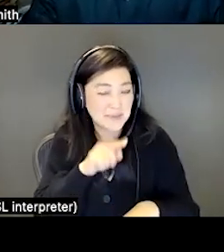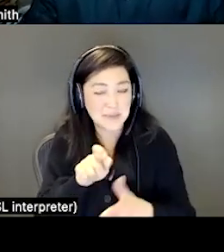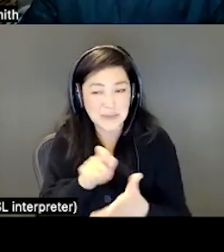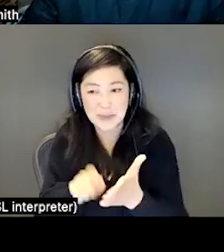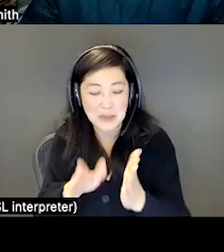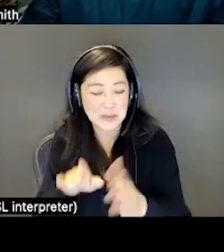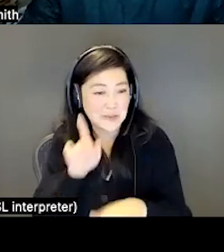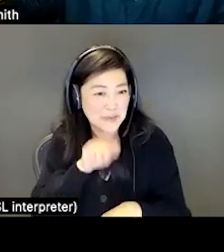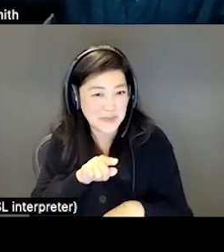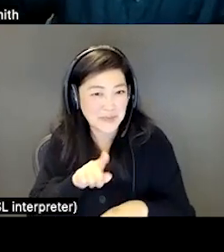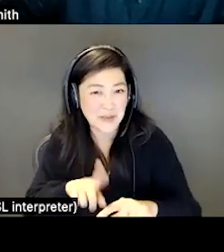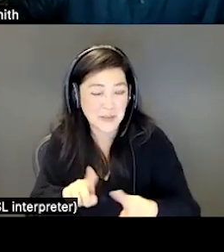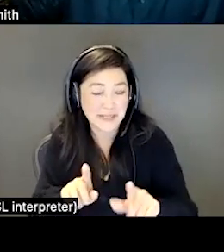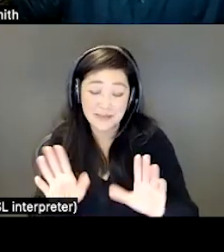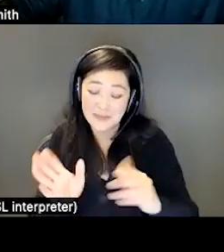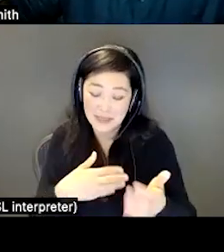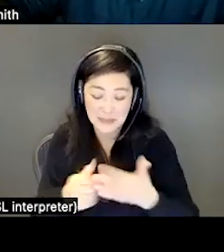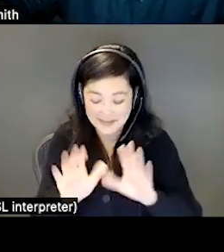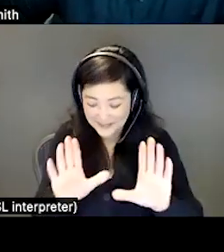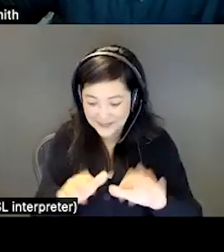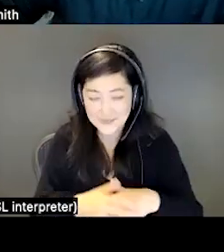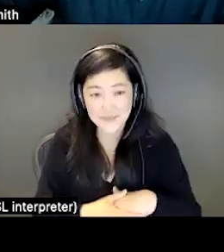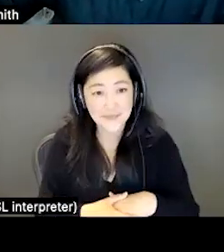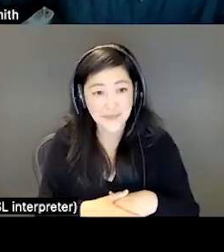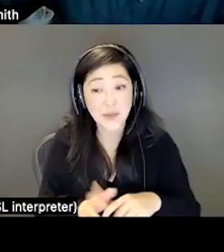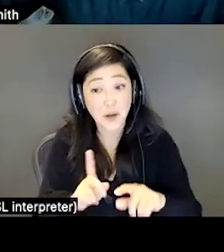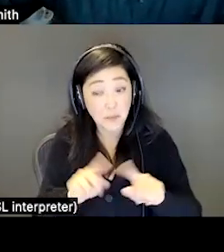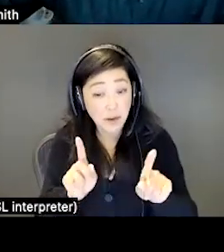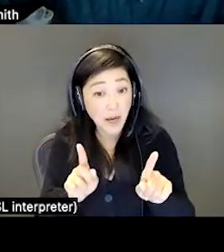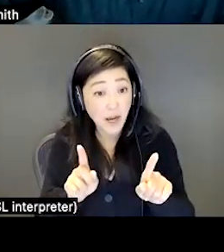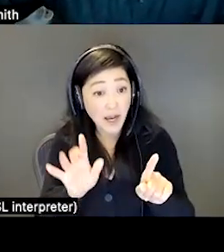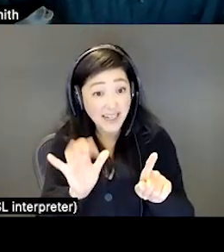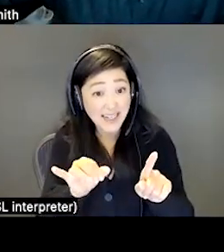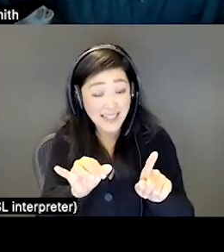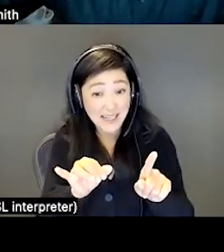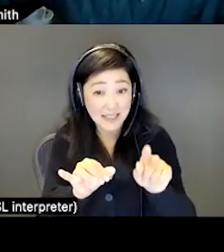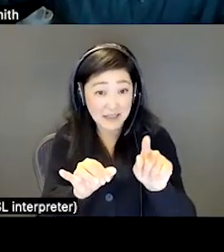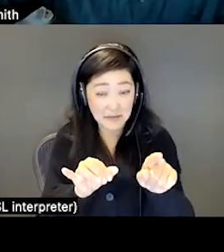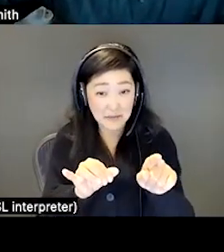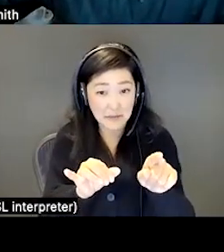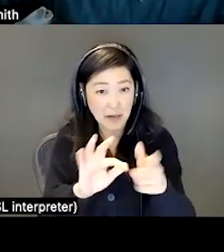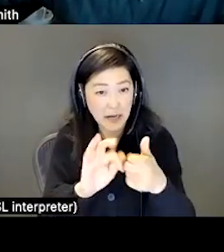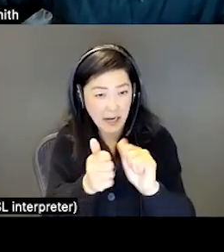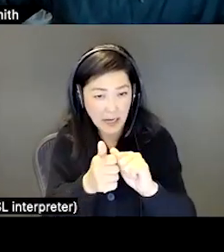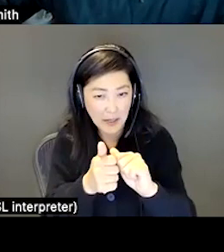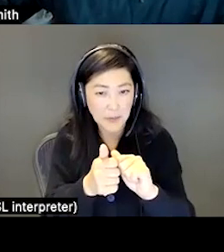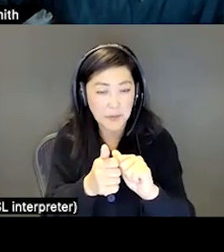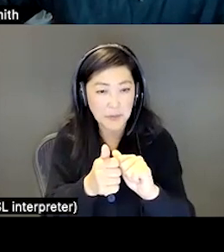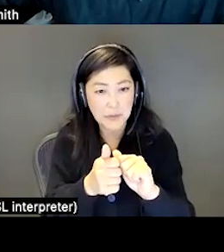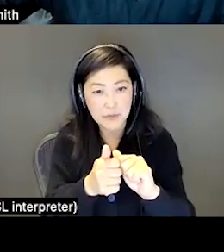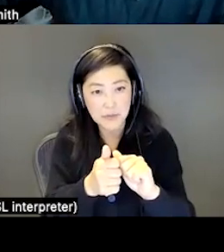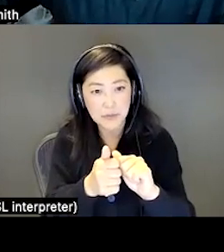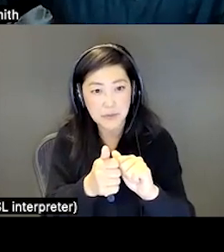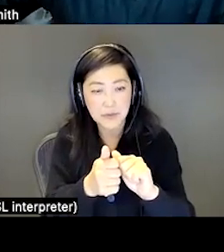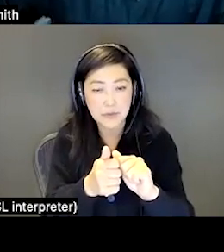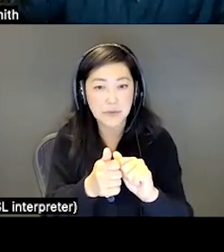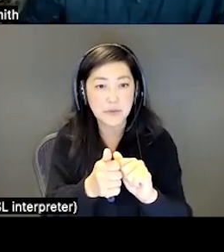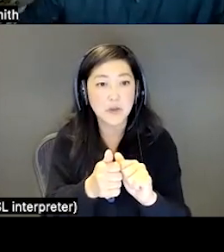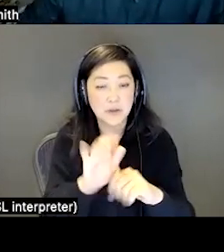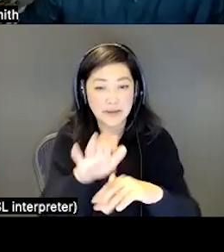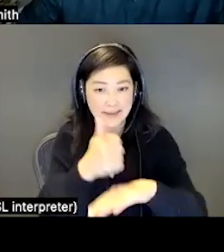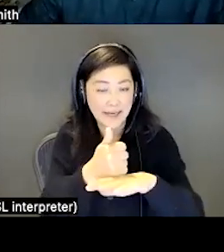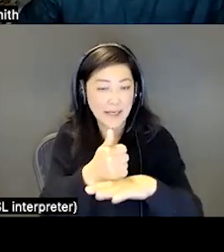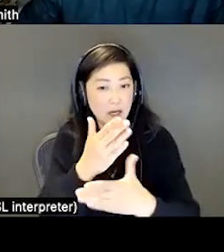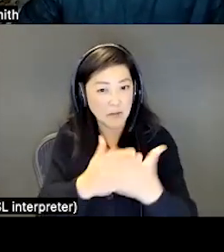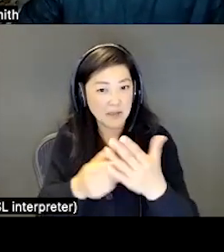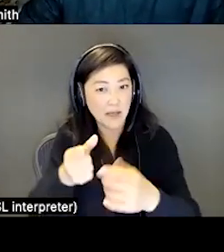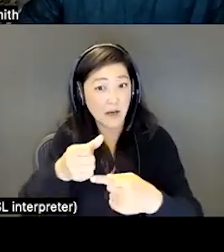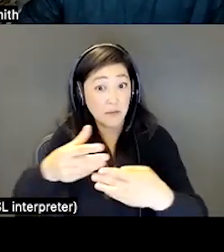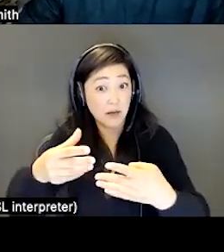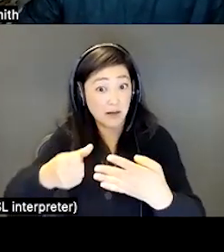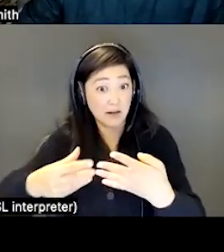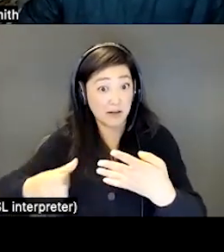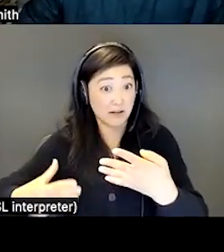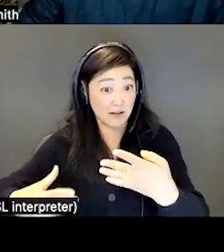that. Within the category notations for interest qualifiers, if we go into category five here. So,